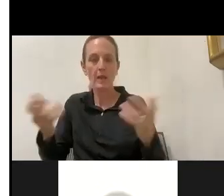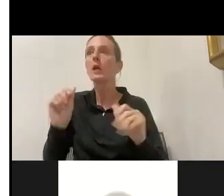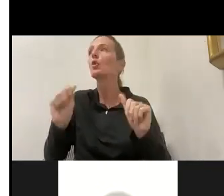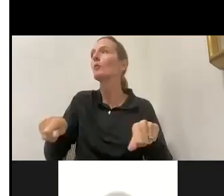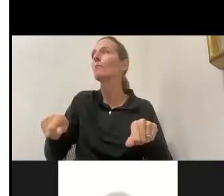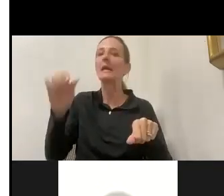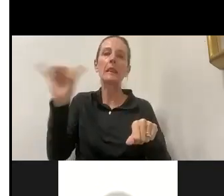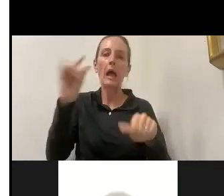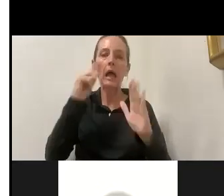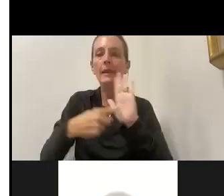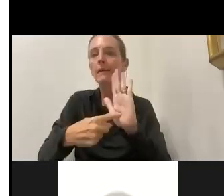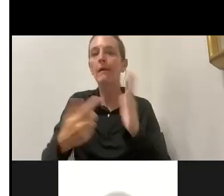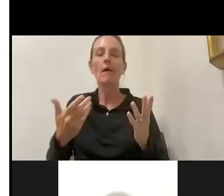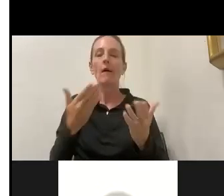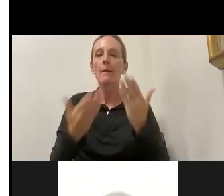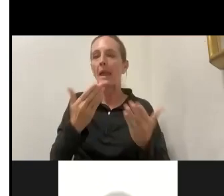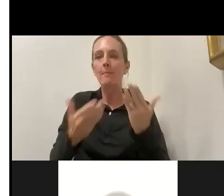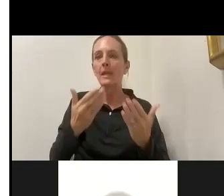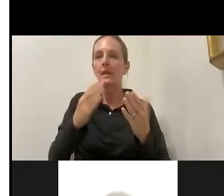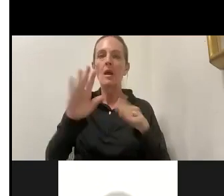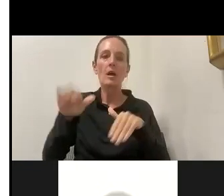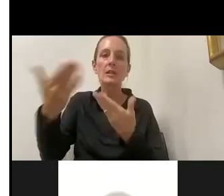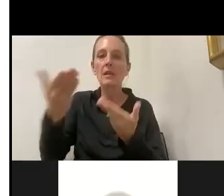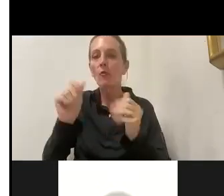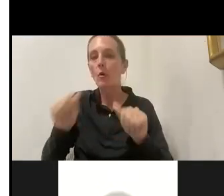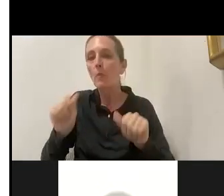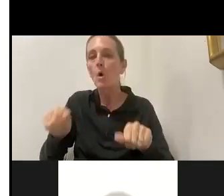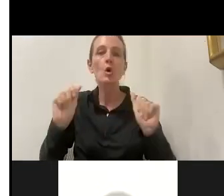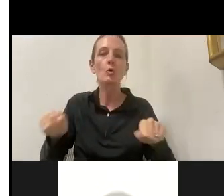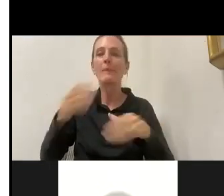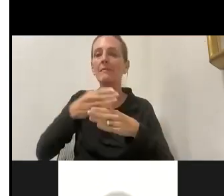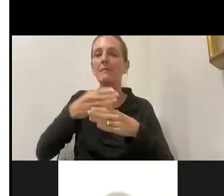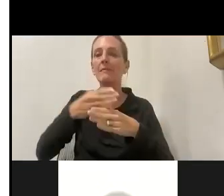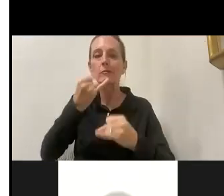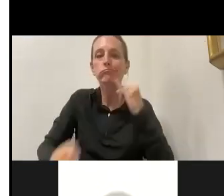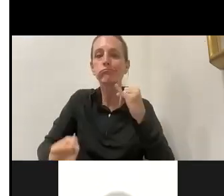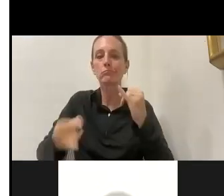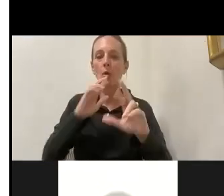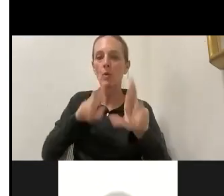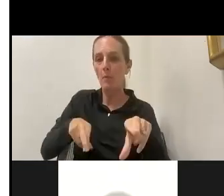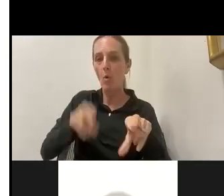a deliverable might be a final report. It might be sign in sheets for meetings you held.